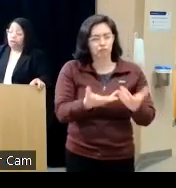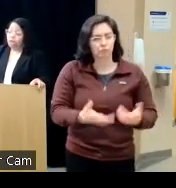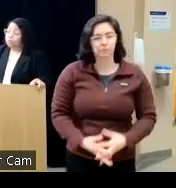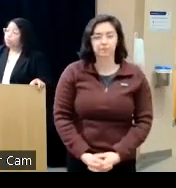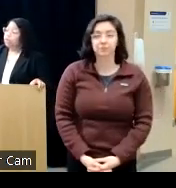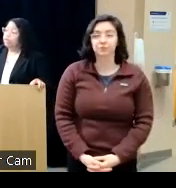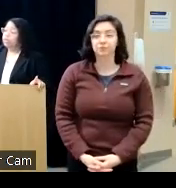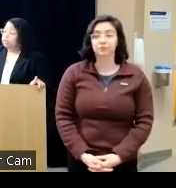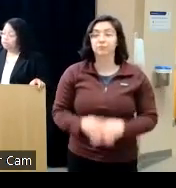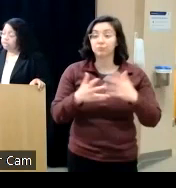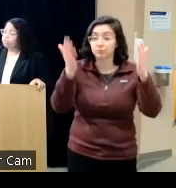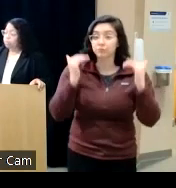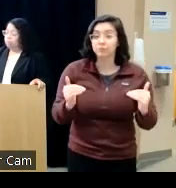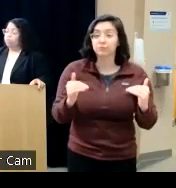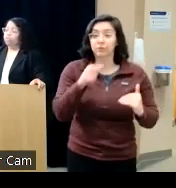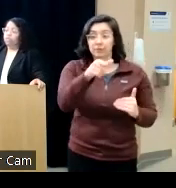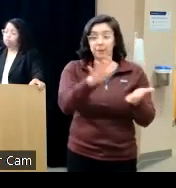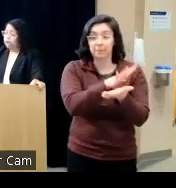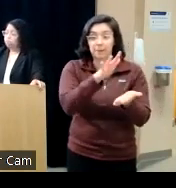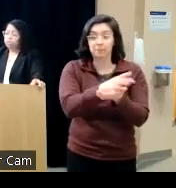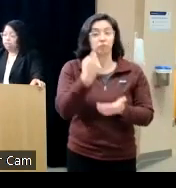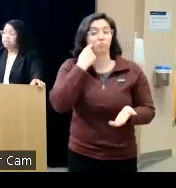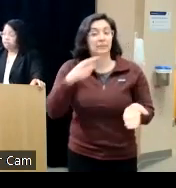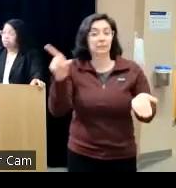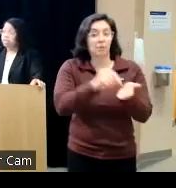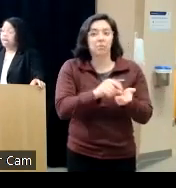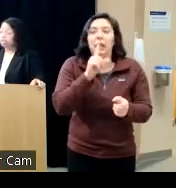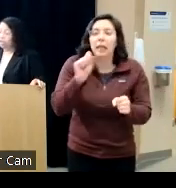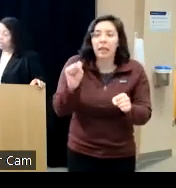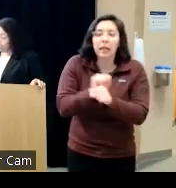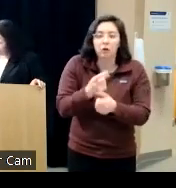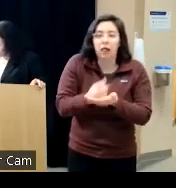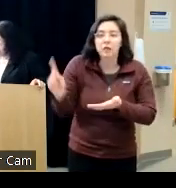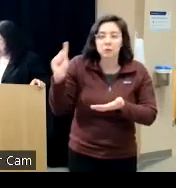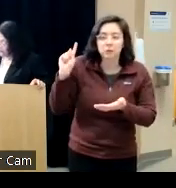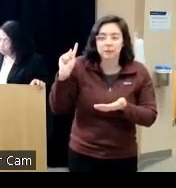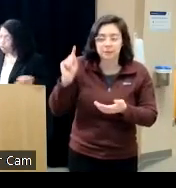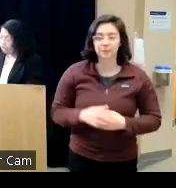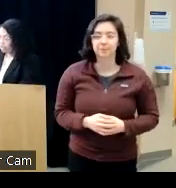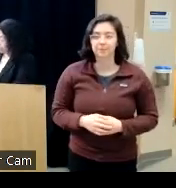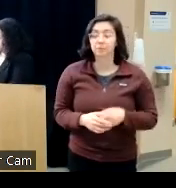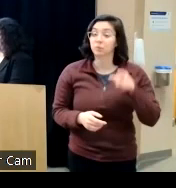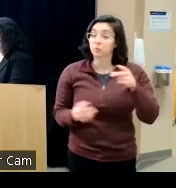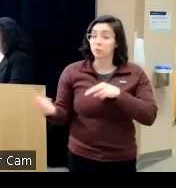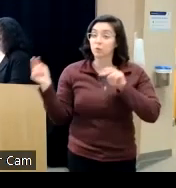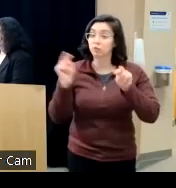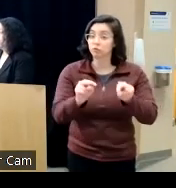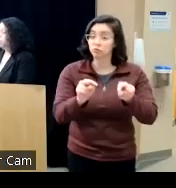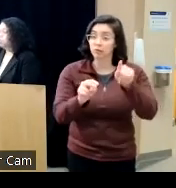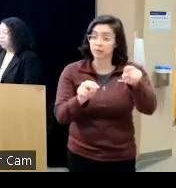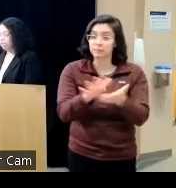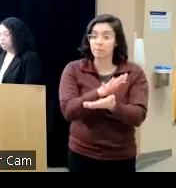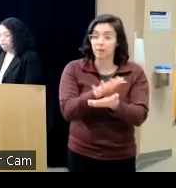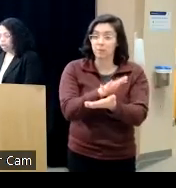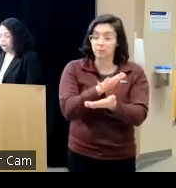well this paper was just published like literally last week and what we looked at here was the